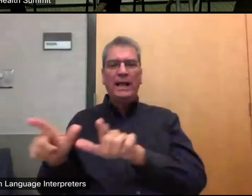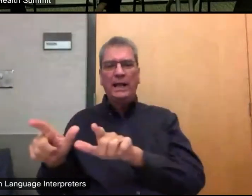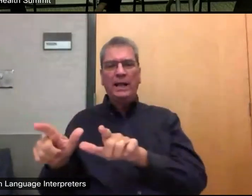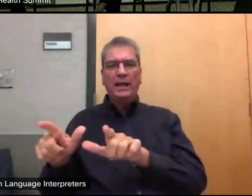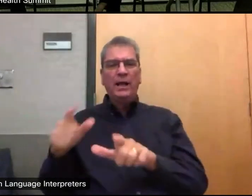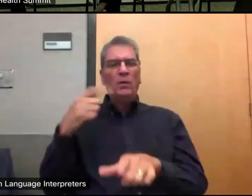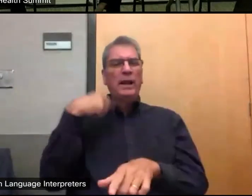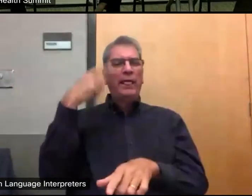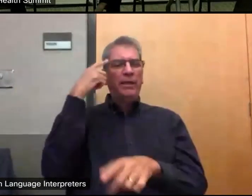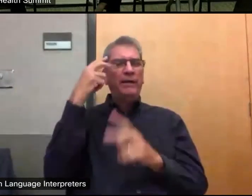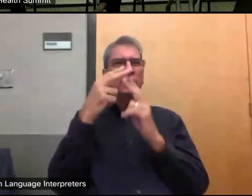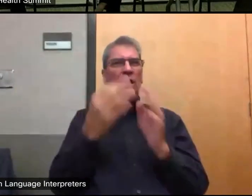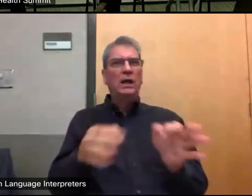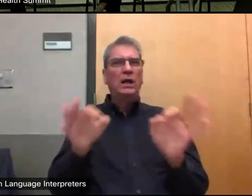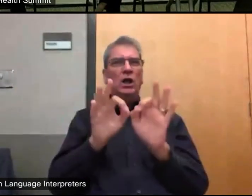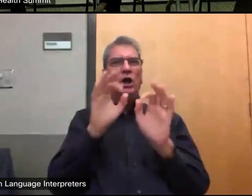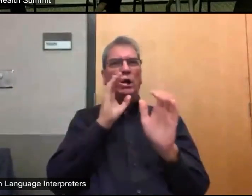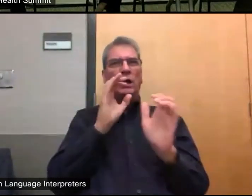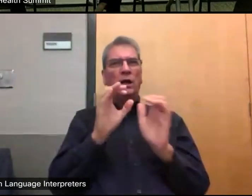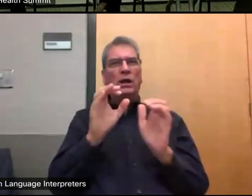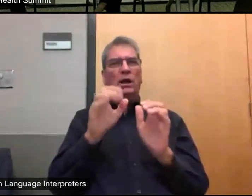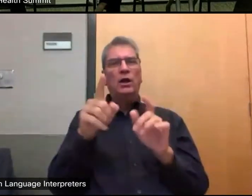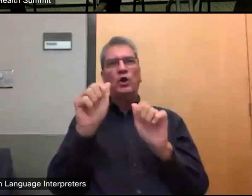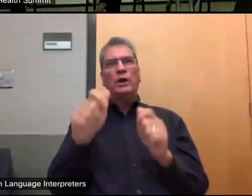think is important. Um, in communications is being able to translate